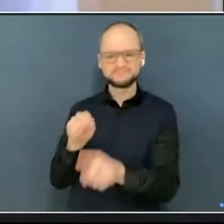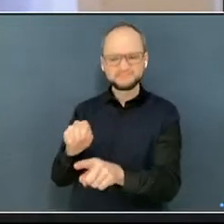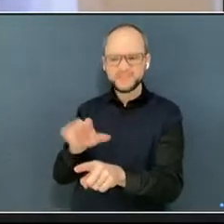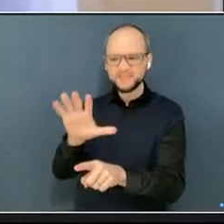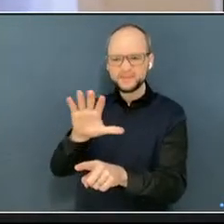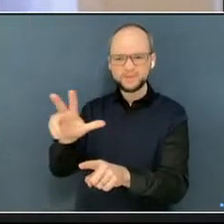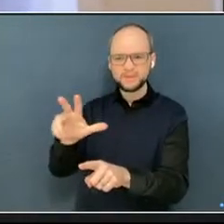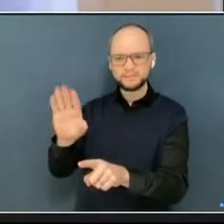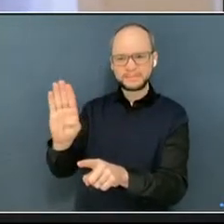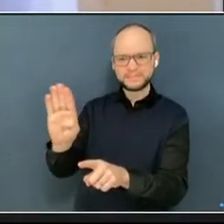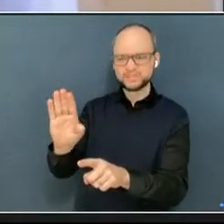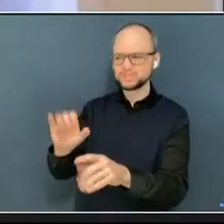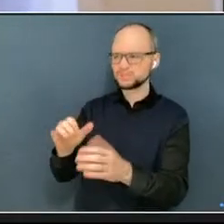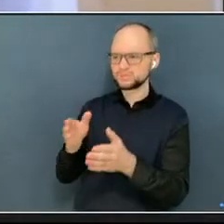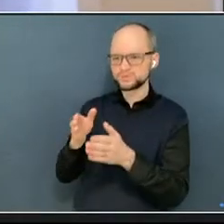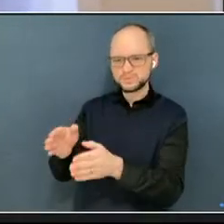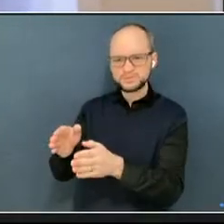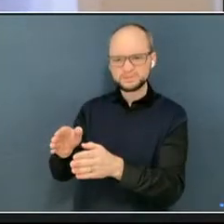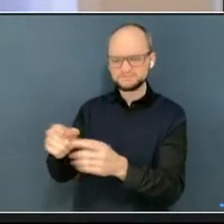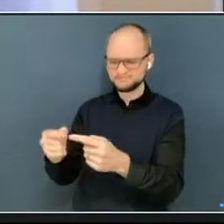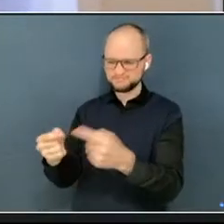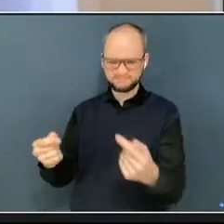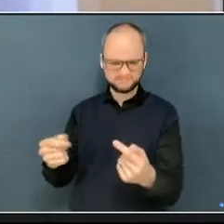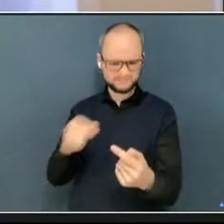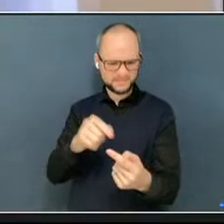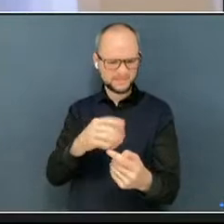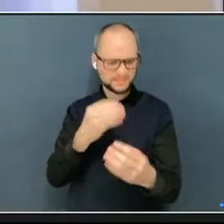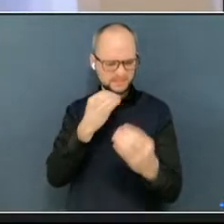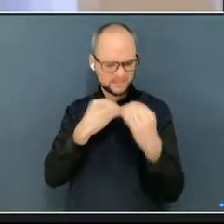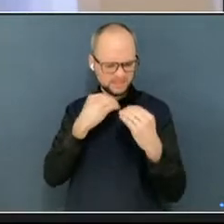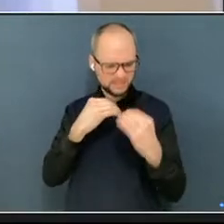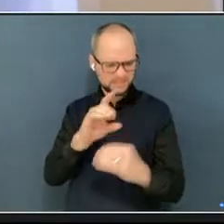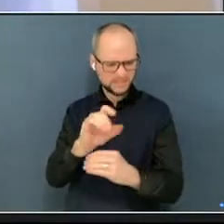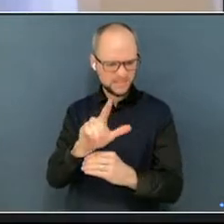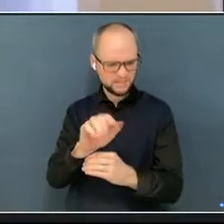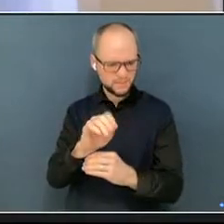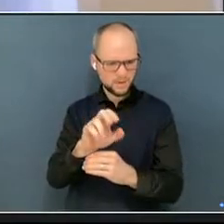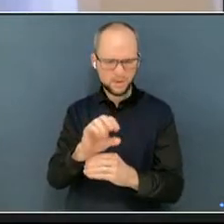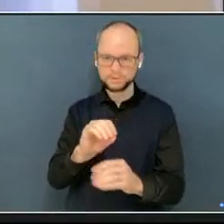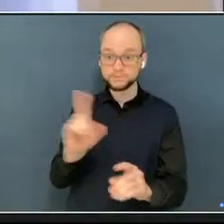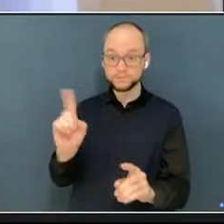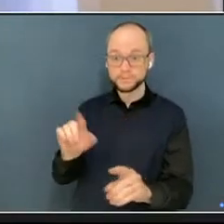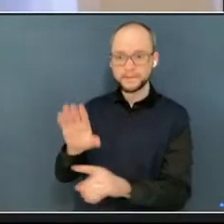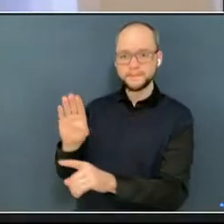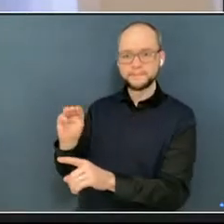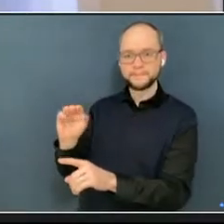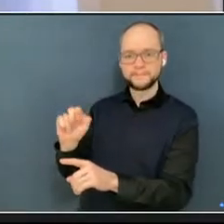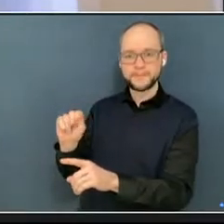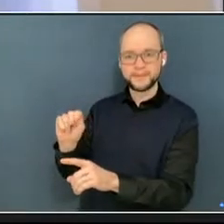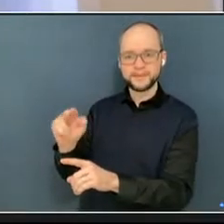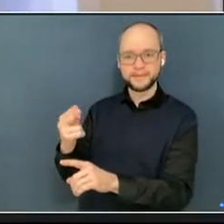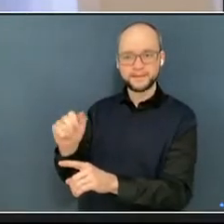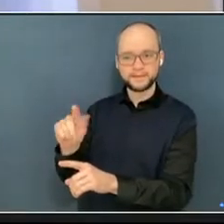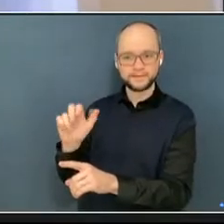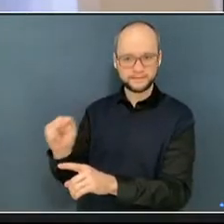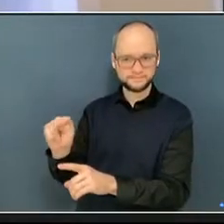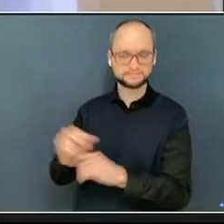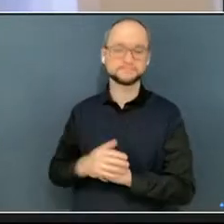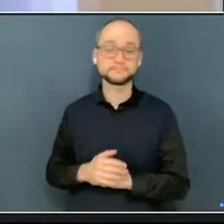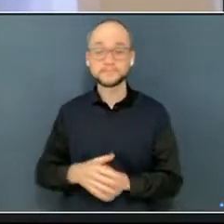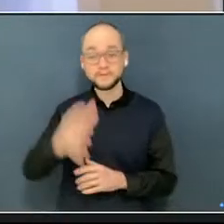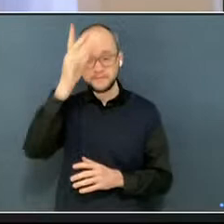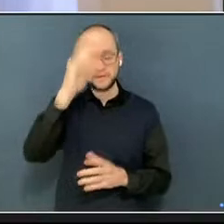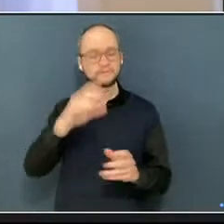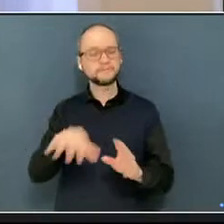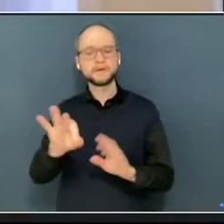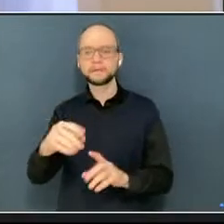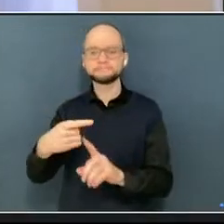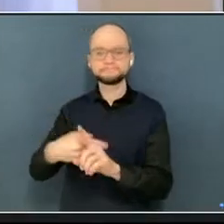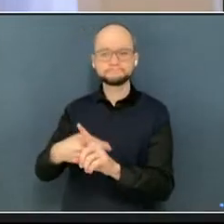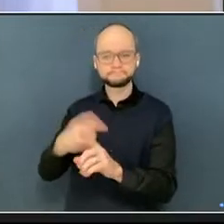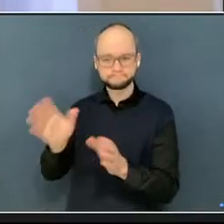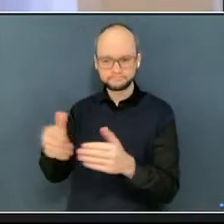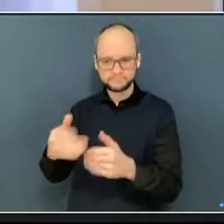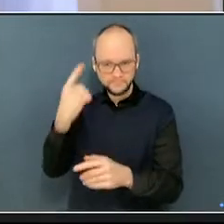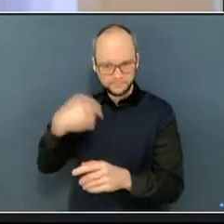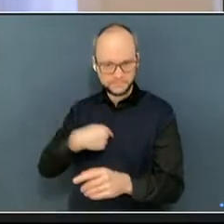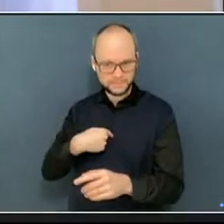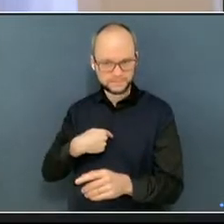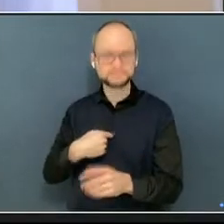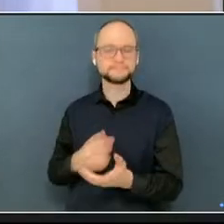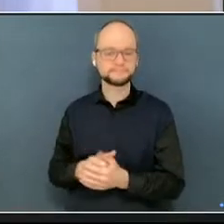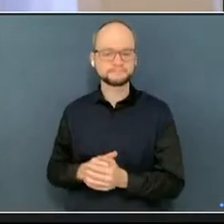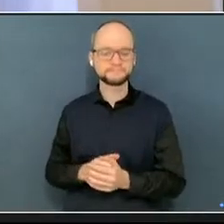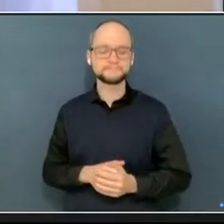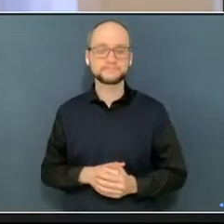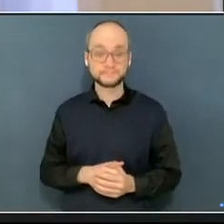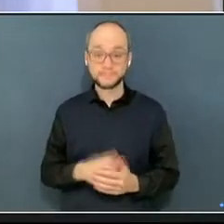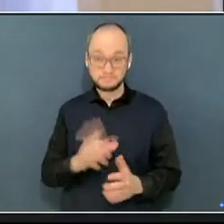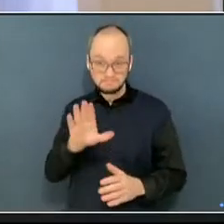dining experience. Delmonicos. He arranges living quarters for me at Mrs. Howard's in Brooklyn 120 Henry Street. I did very well at the firm I was promoted to